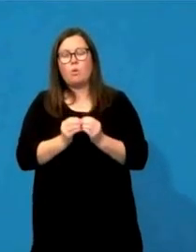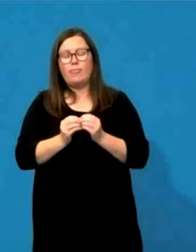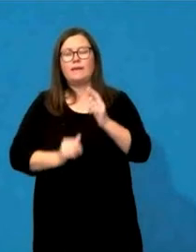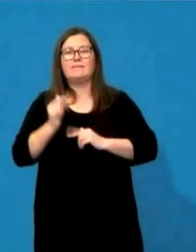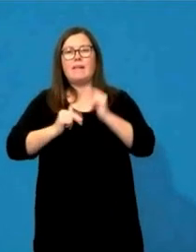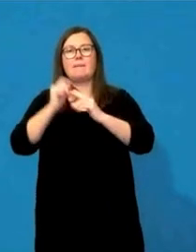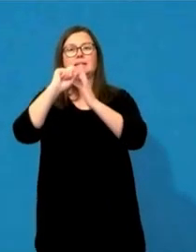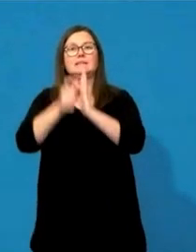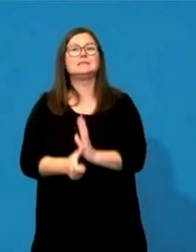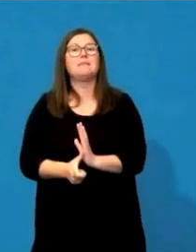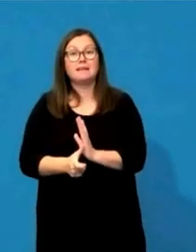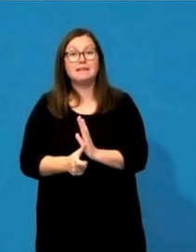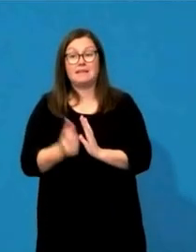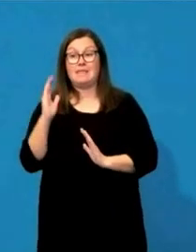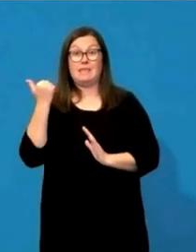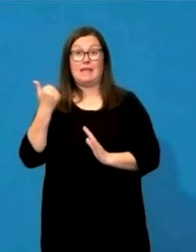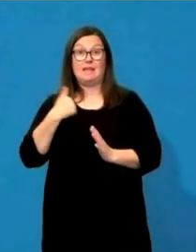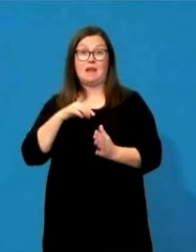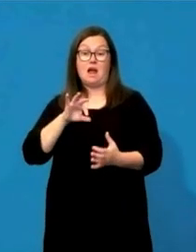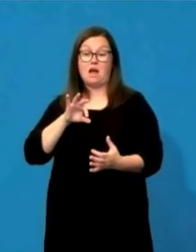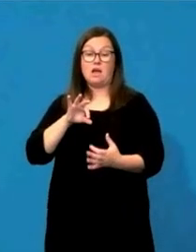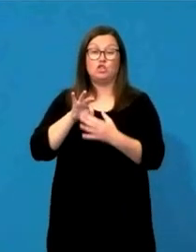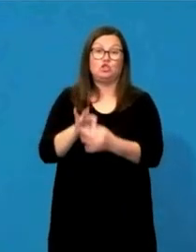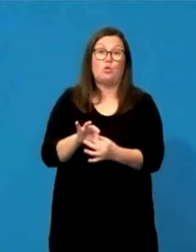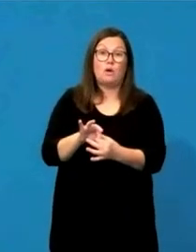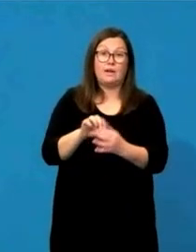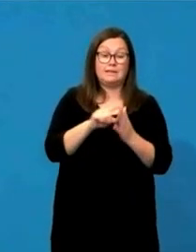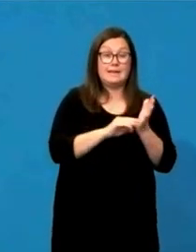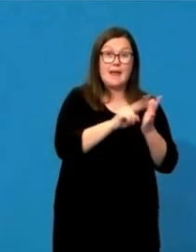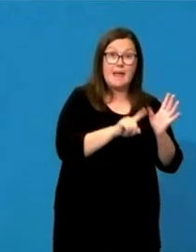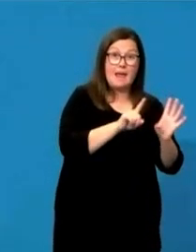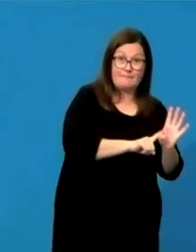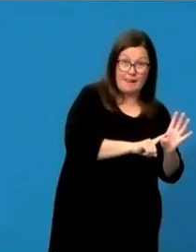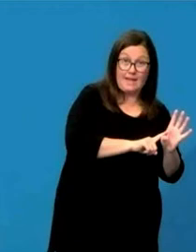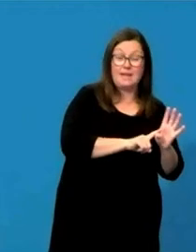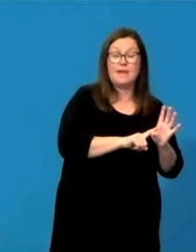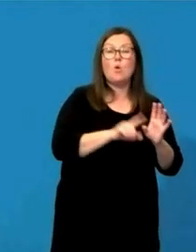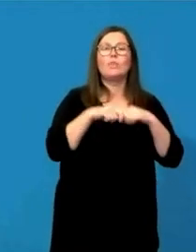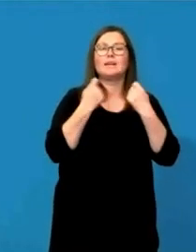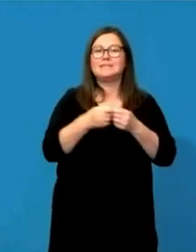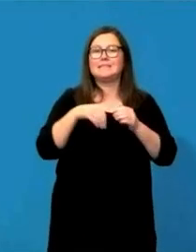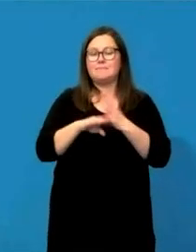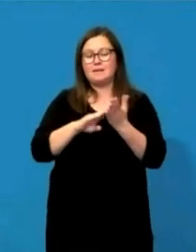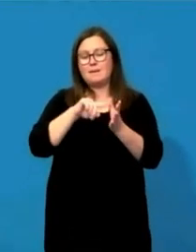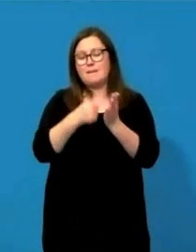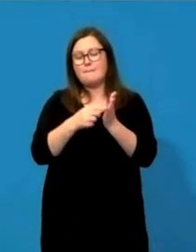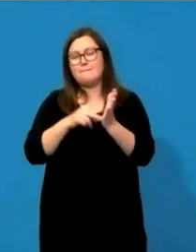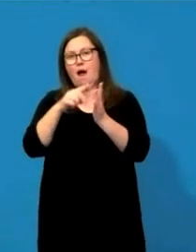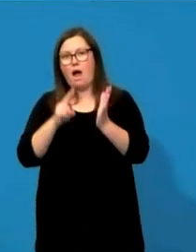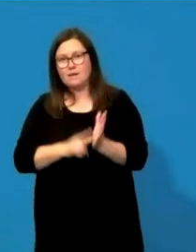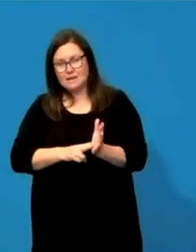joined Emily and the team at Marnin in late 2018 to work on The Bigiswun Kid Project and